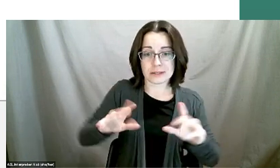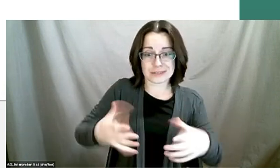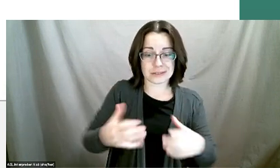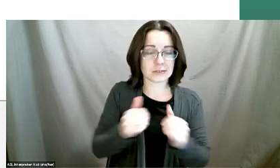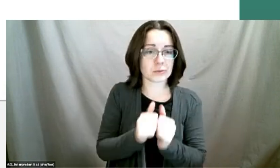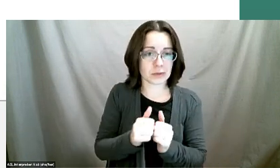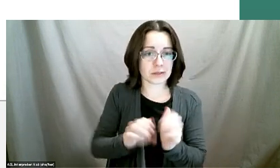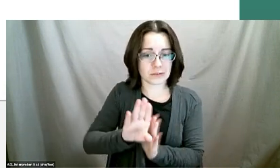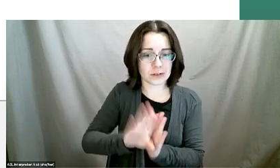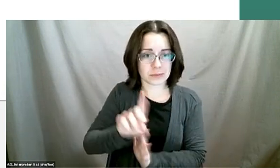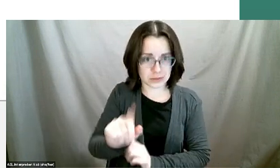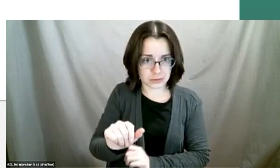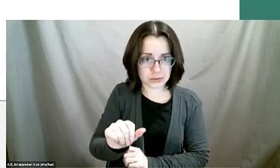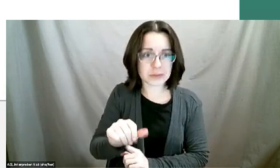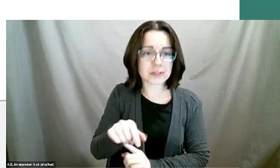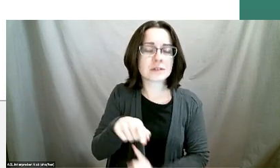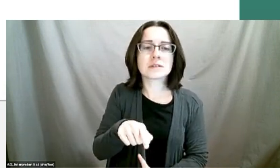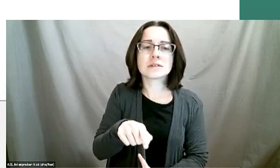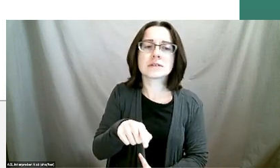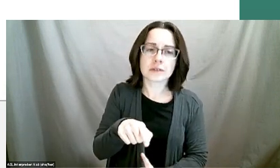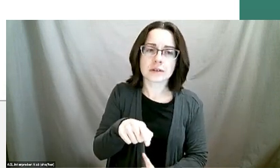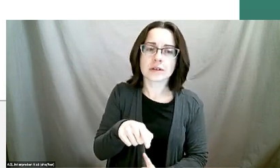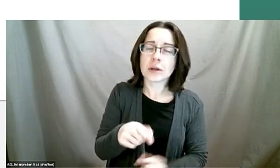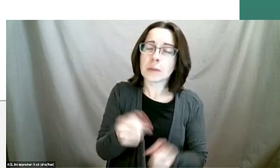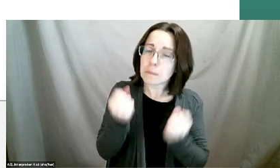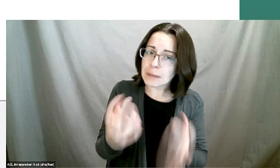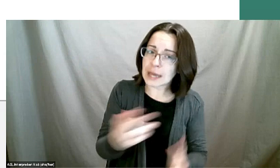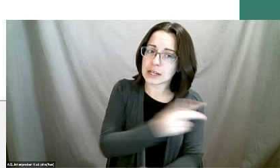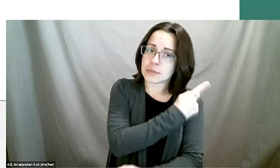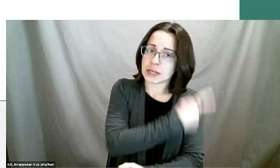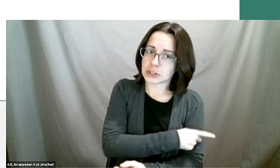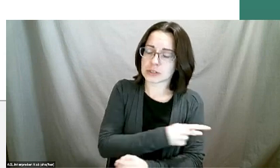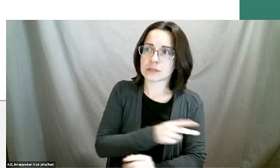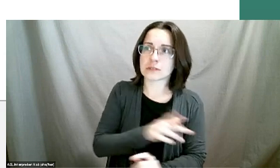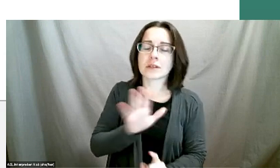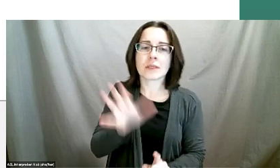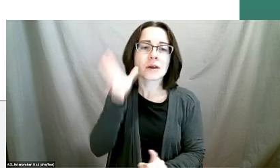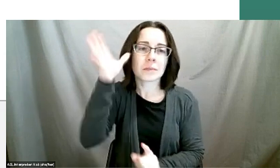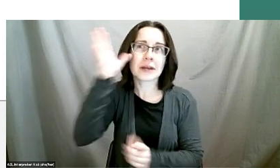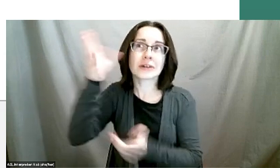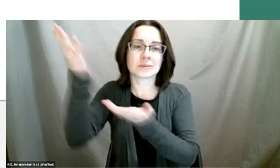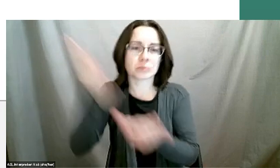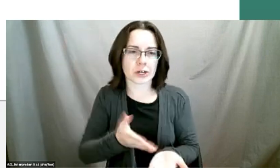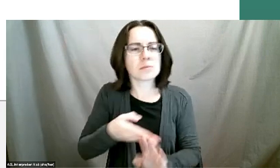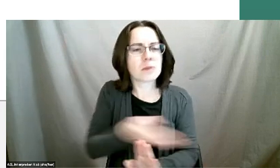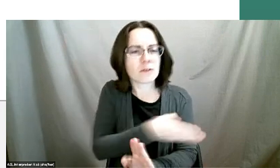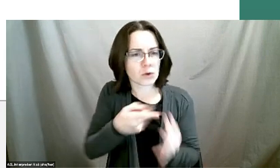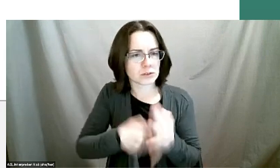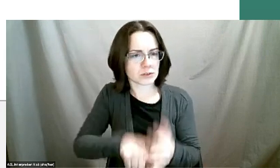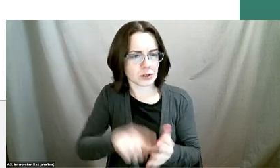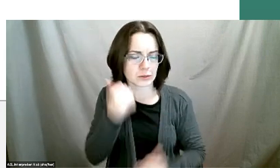whose parents bring them in even before they have menarche. So even before their periods start.